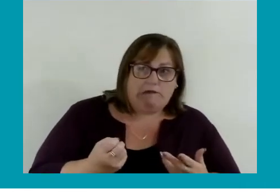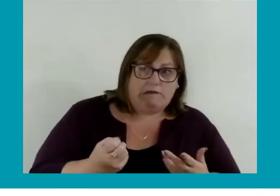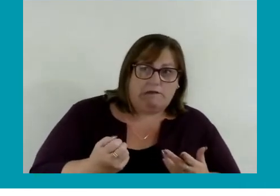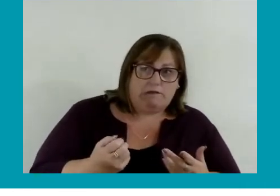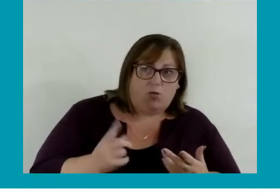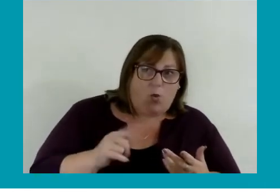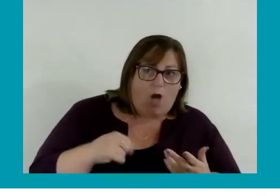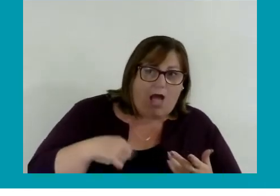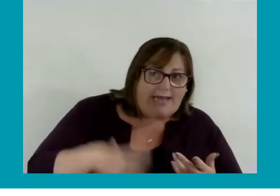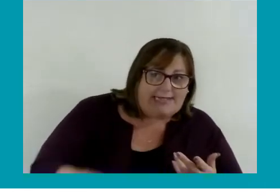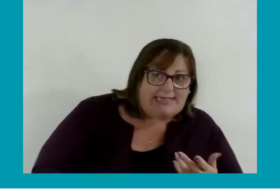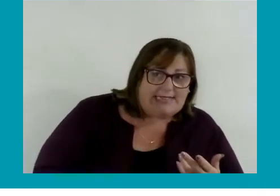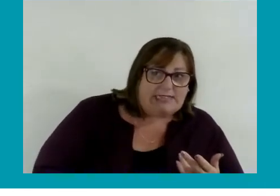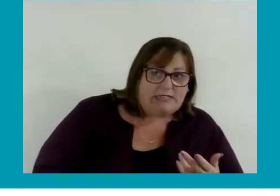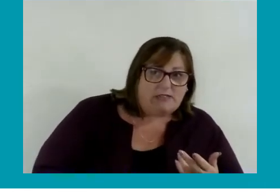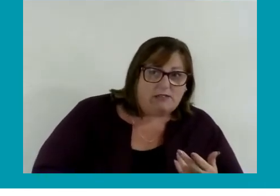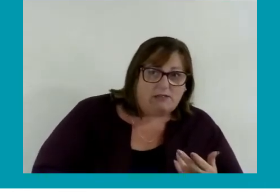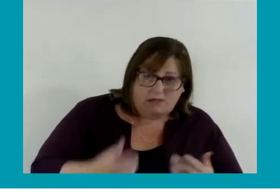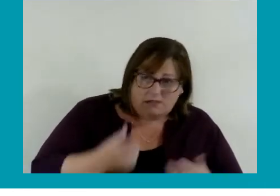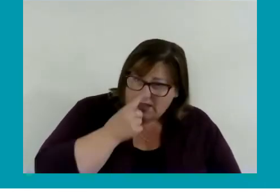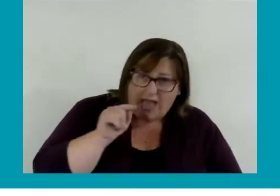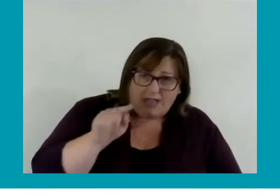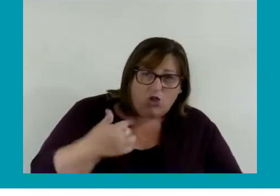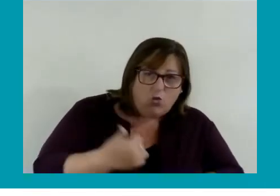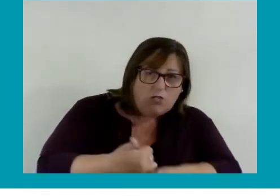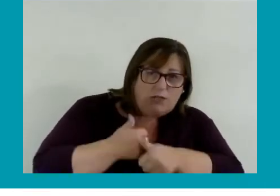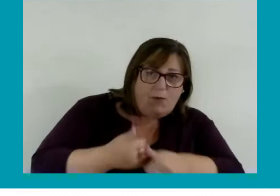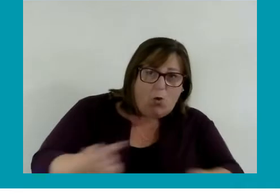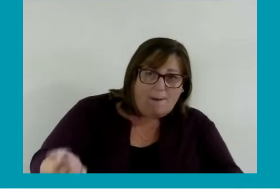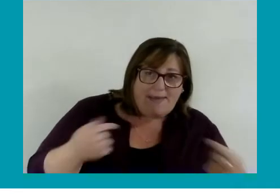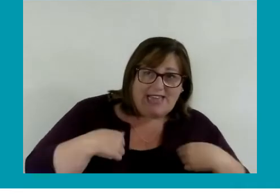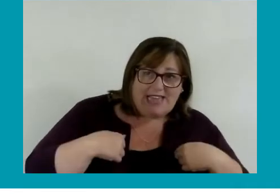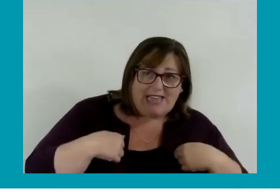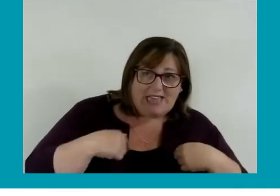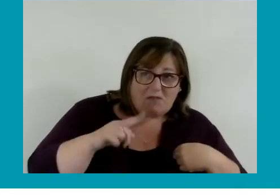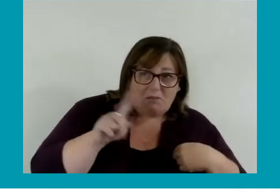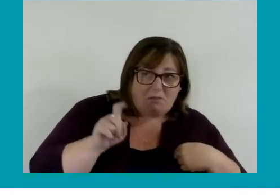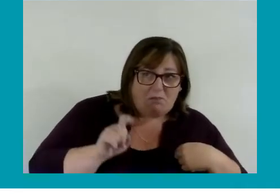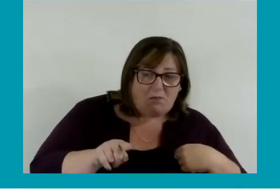me um and many of these previous employers would they almost looked at me like i was a